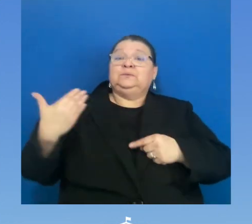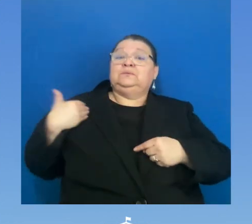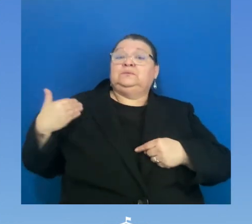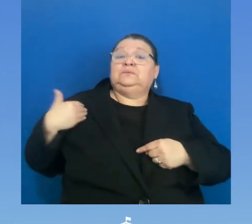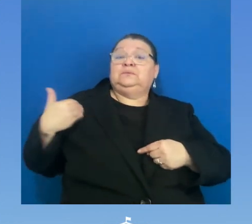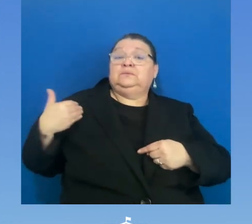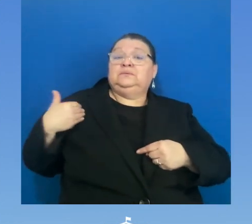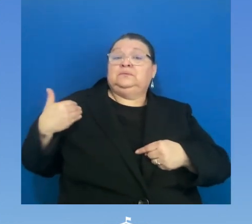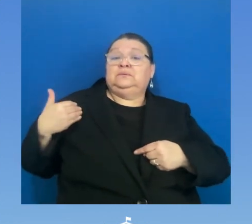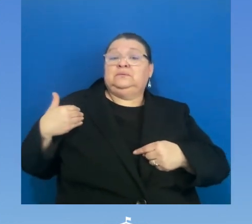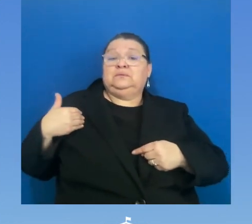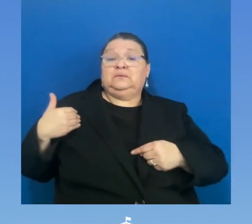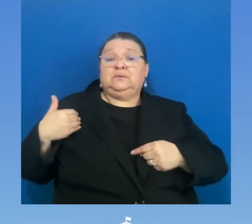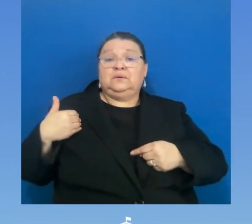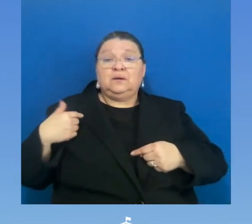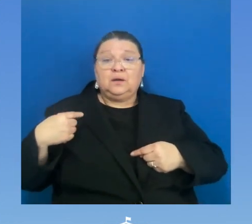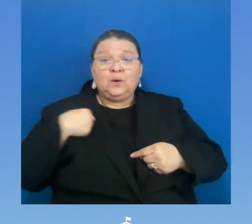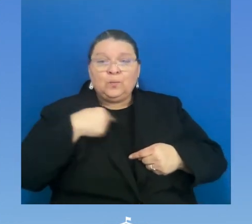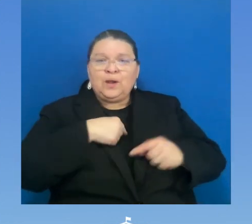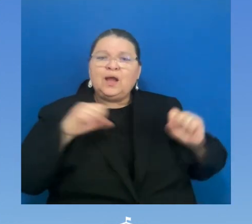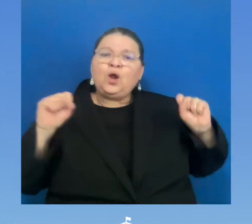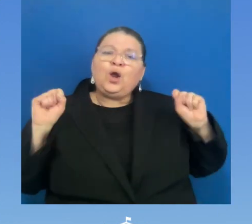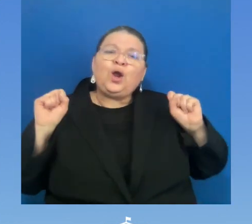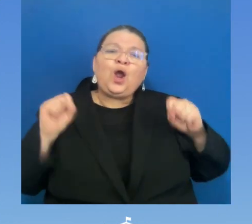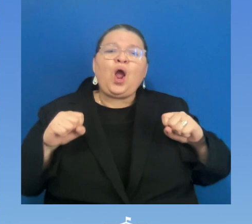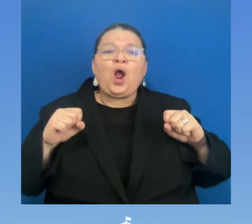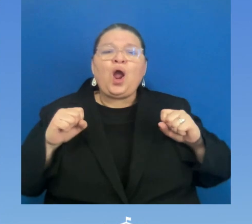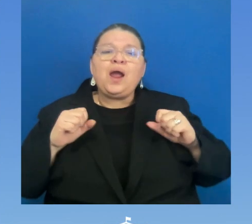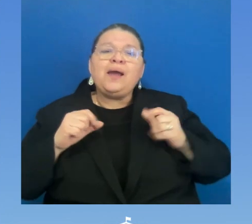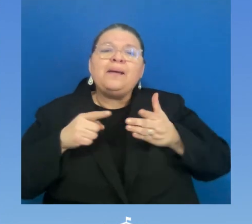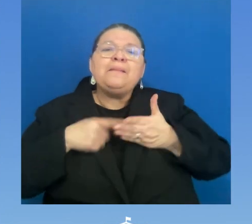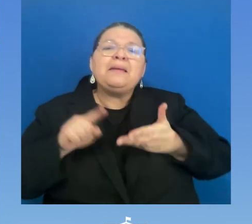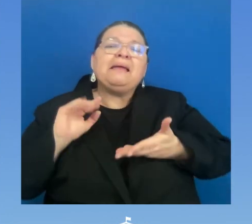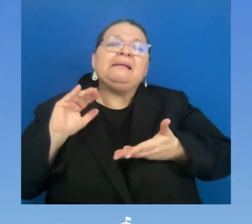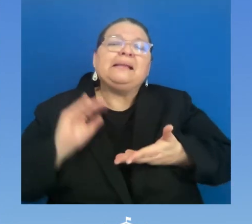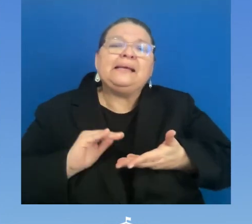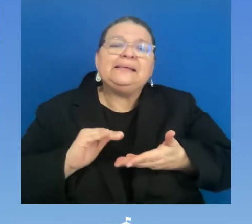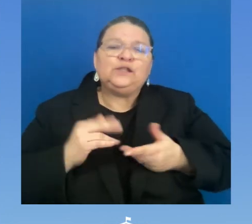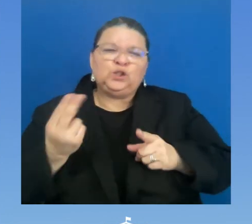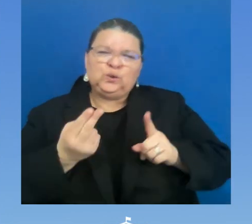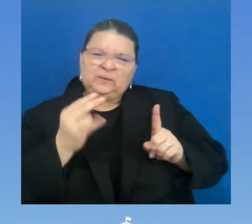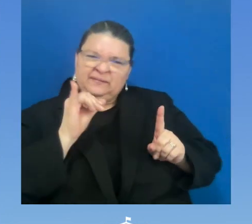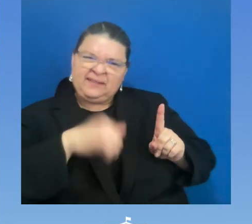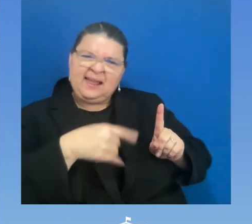So, think about that. For many women, this practice can mean that inequitable pay